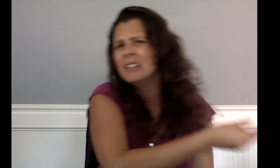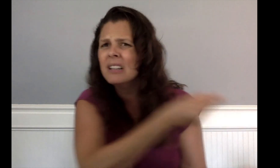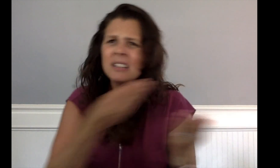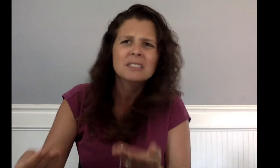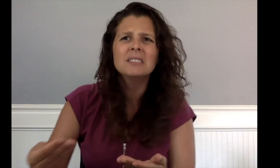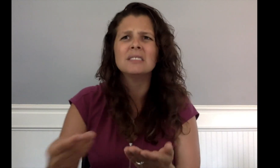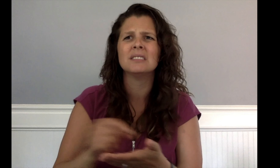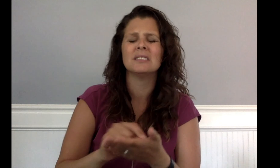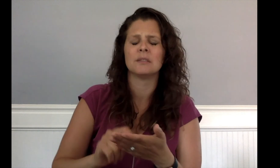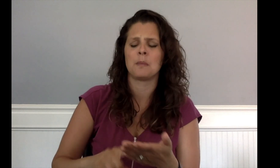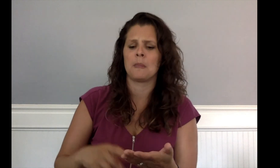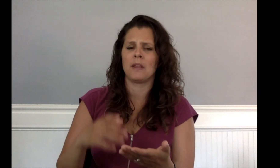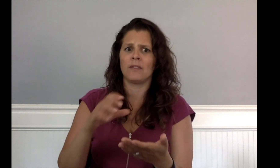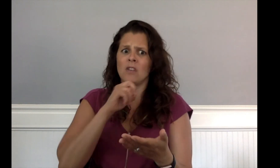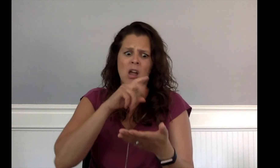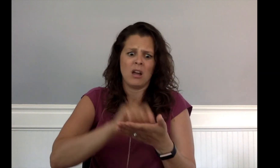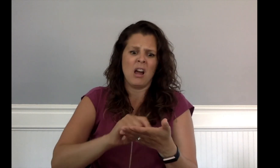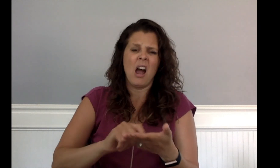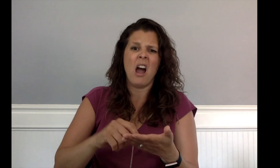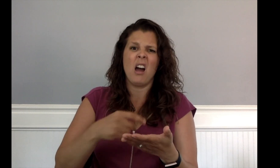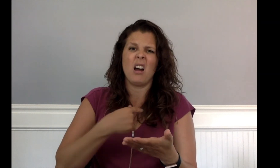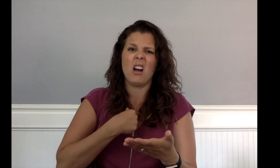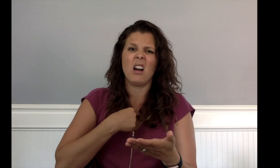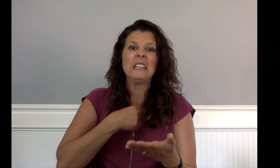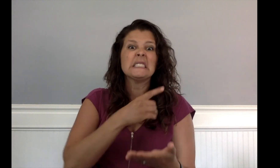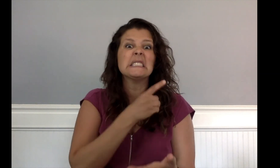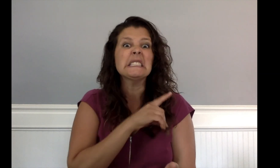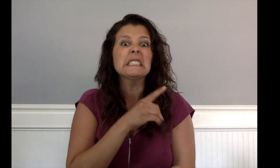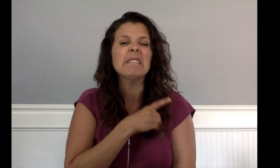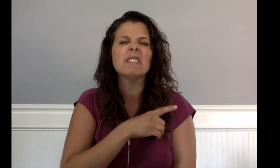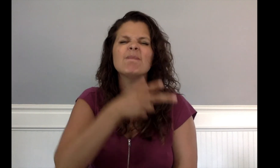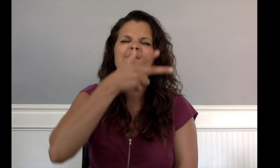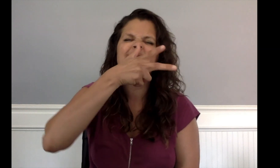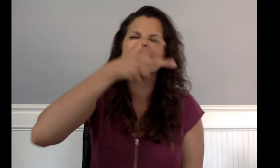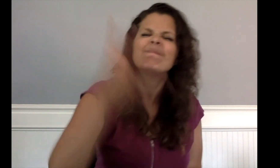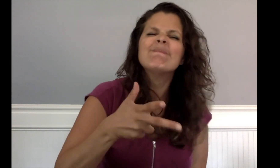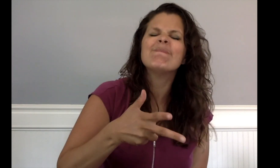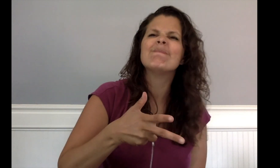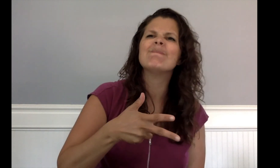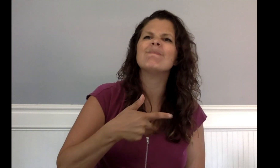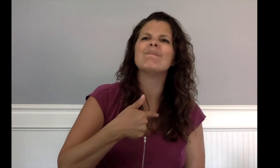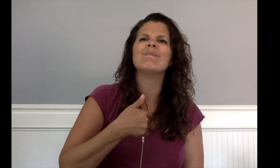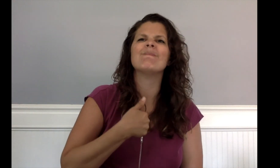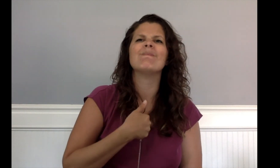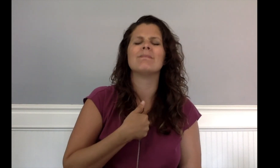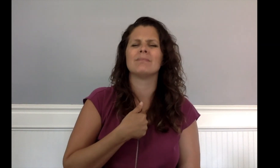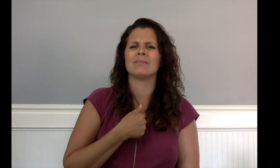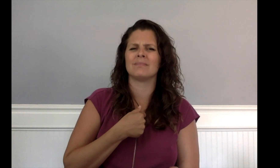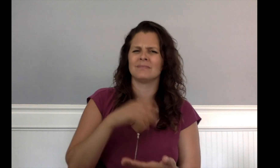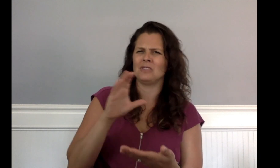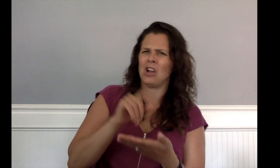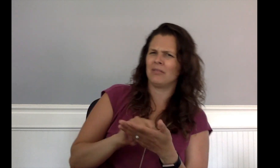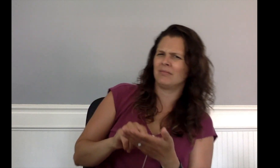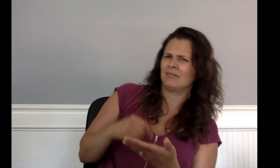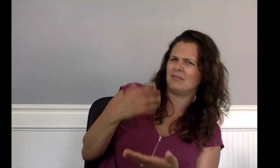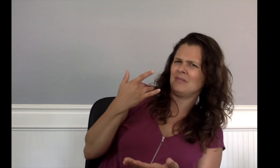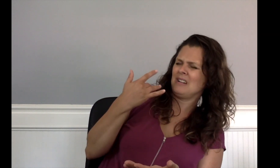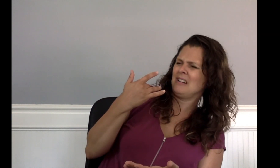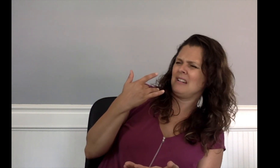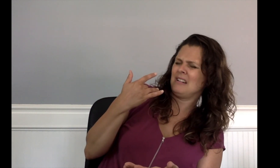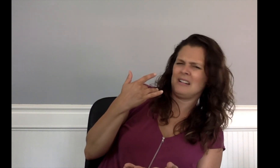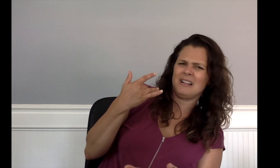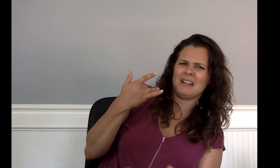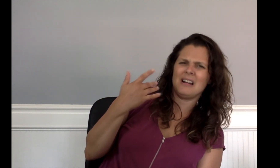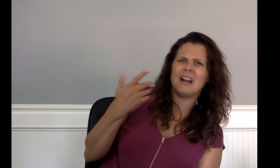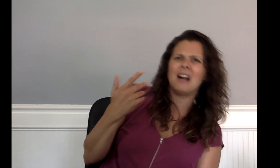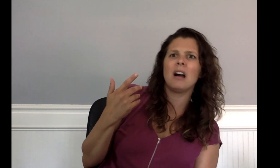"I’m a HORRIBLE detective!" Frog wrote. “Why? ” Charlie signed.